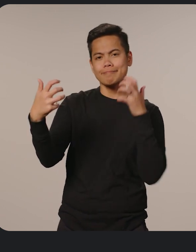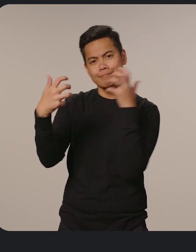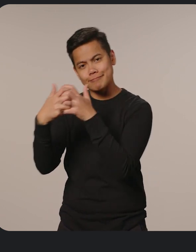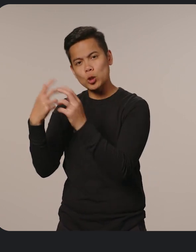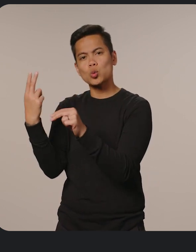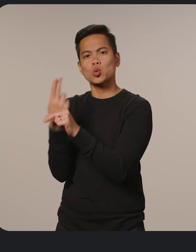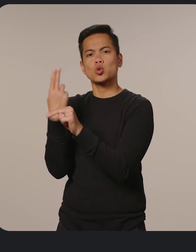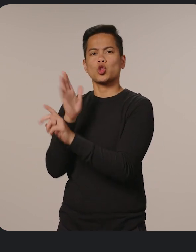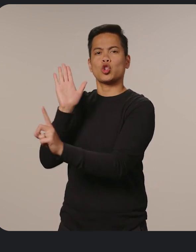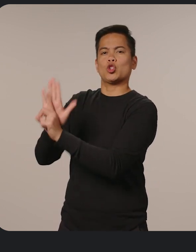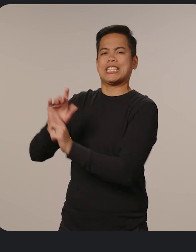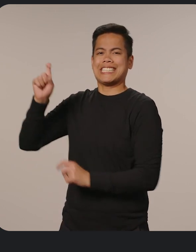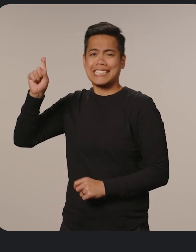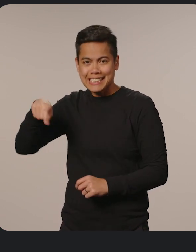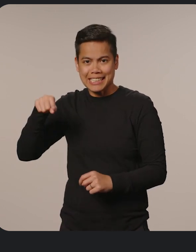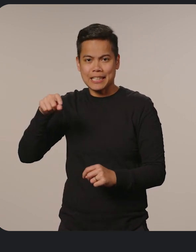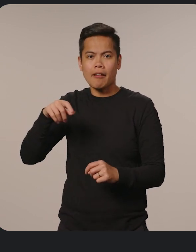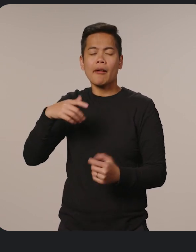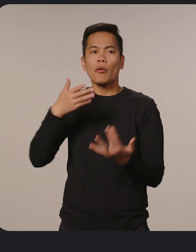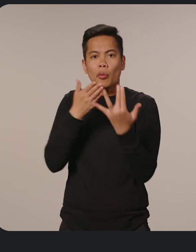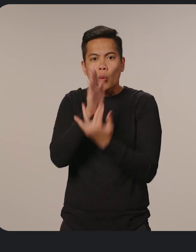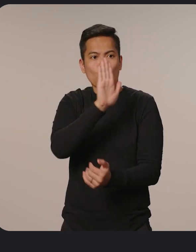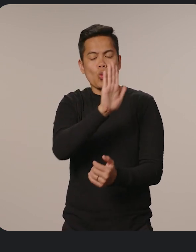User feedback is an integral part of these personalized